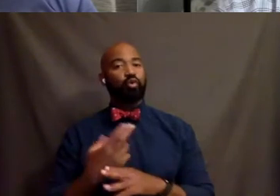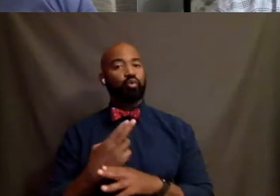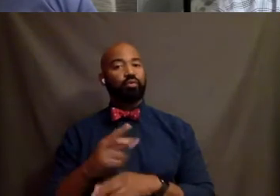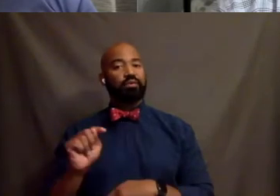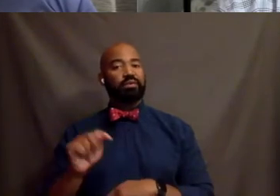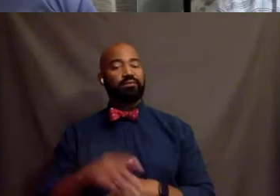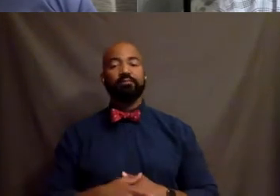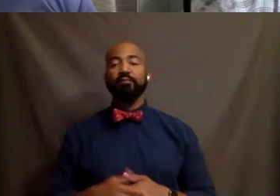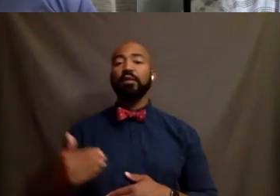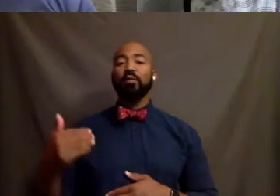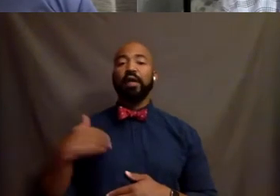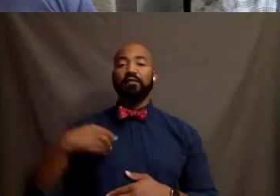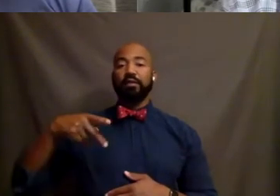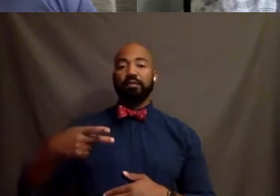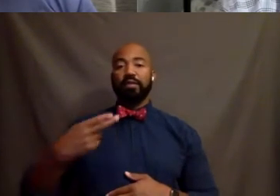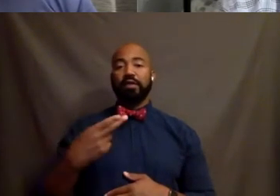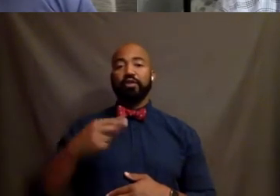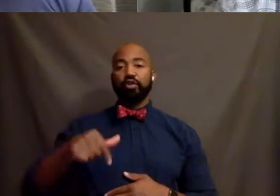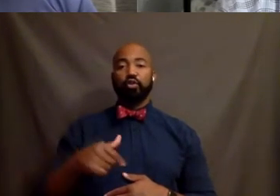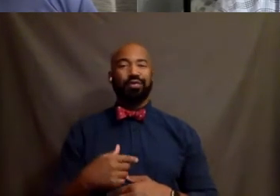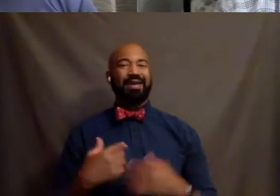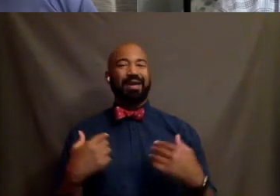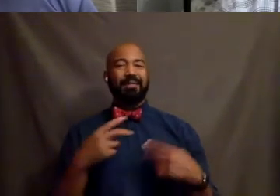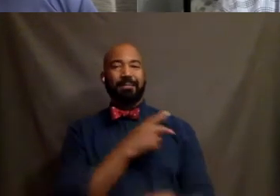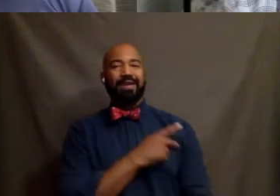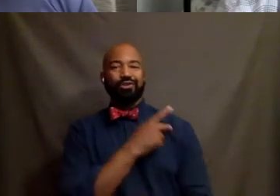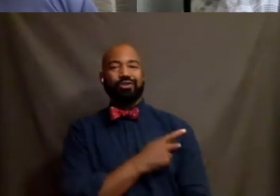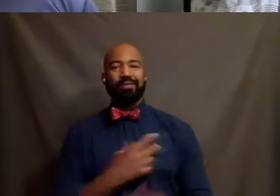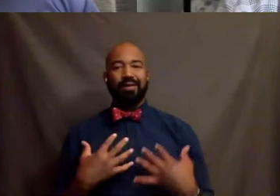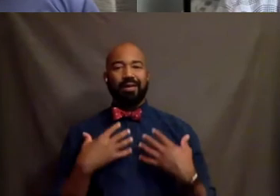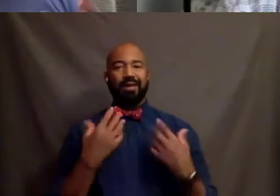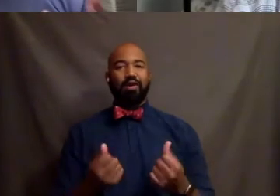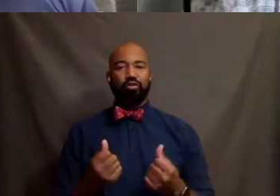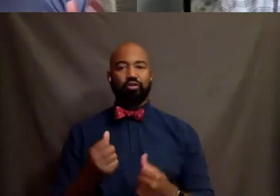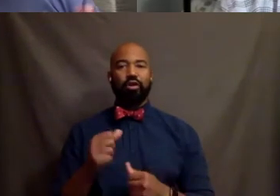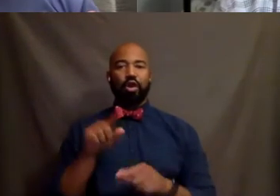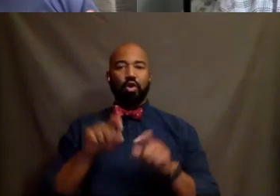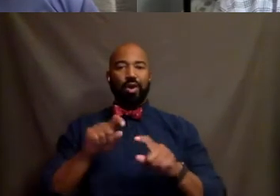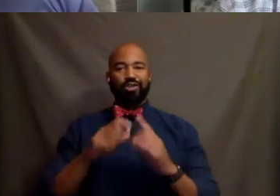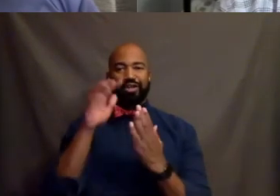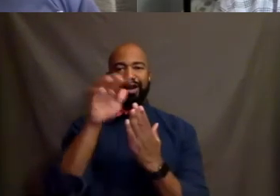called a PHQ or patient health questionnaire to help really to capture depression.